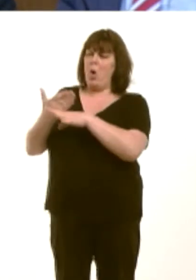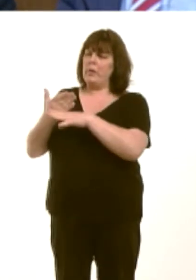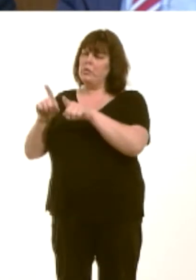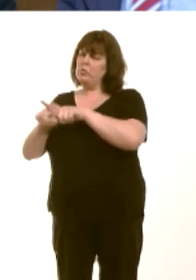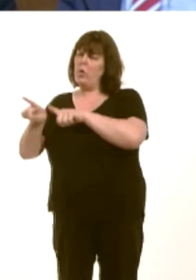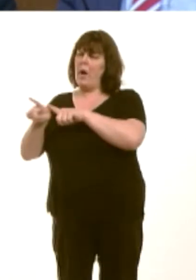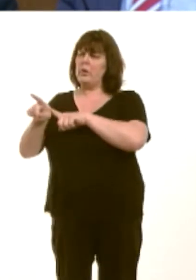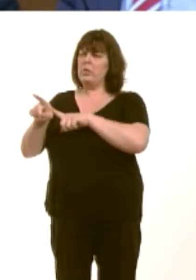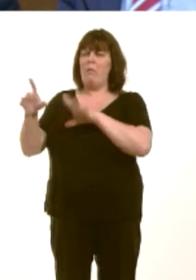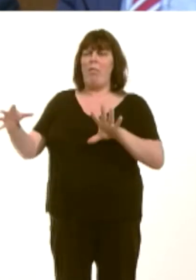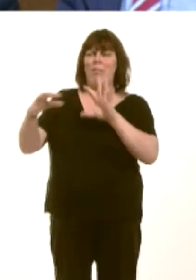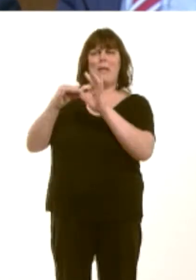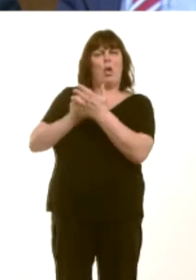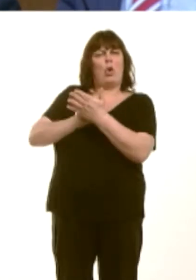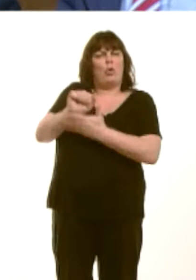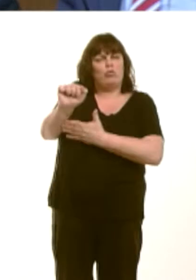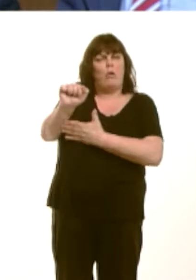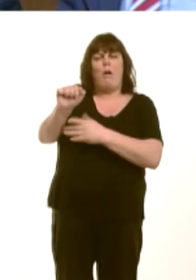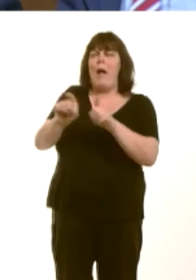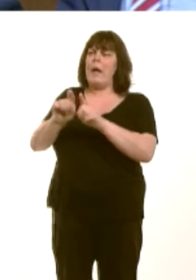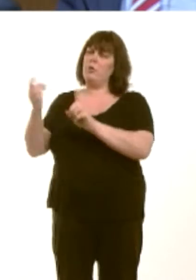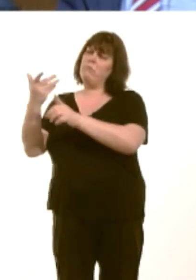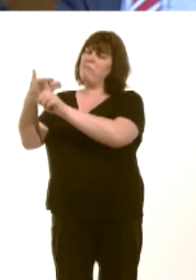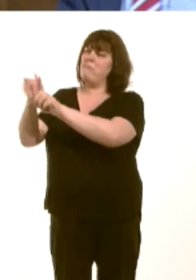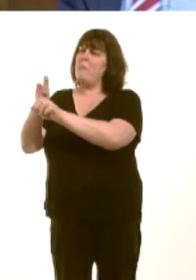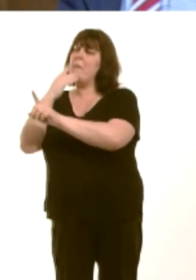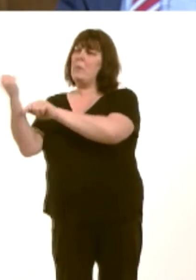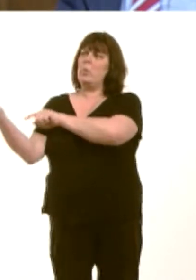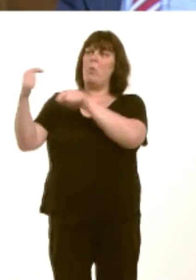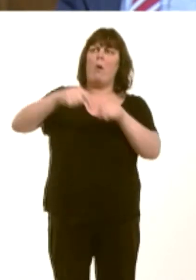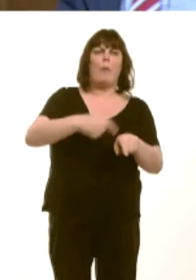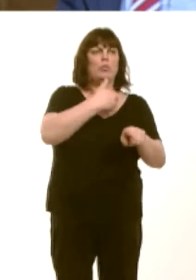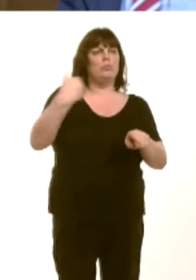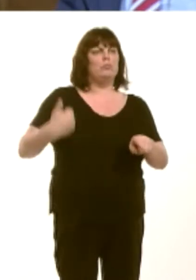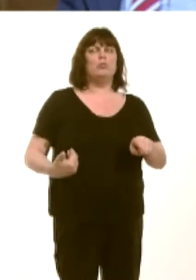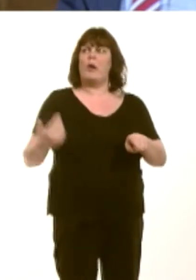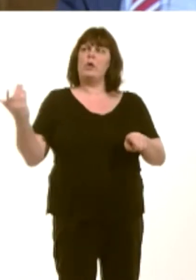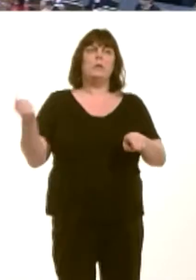cultural links and also, of course, looking at attracting Chinese tourists into Wales.